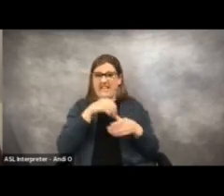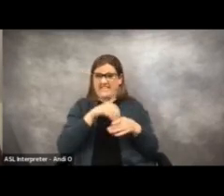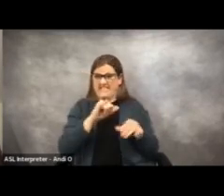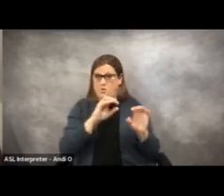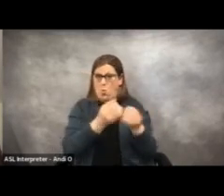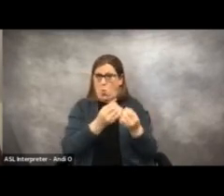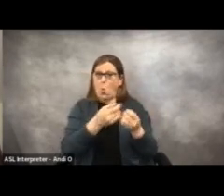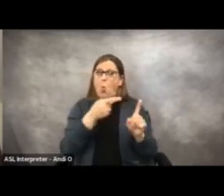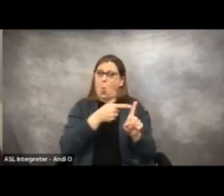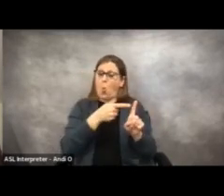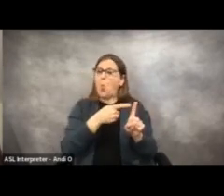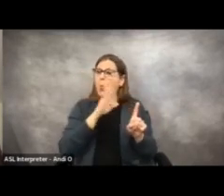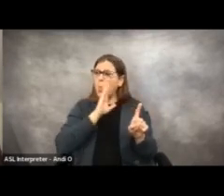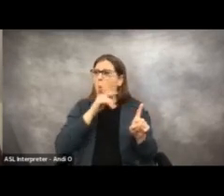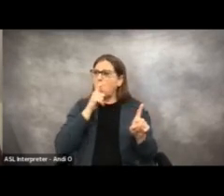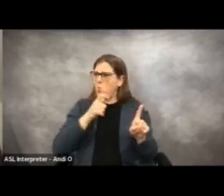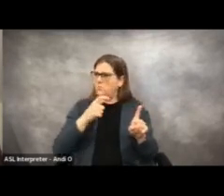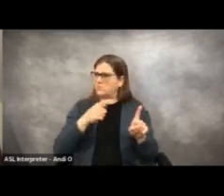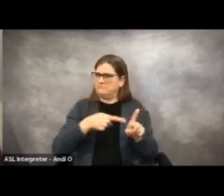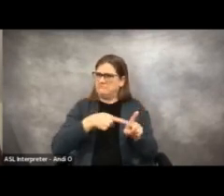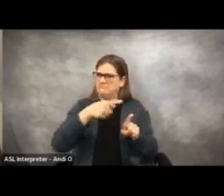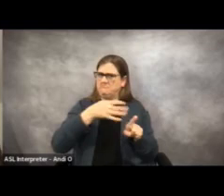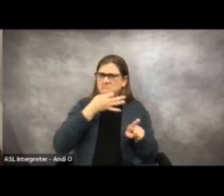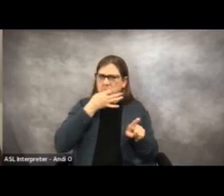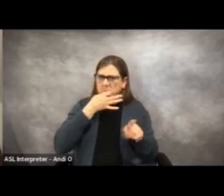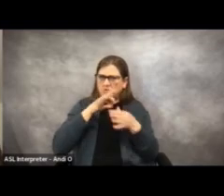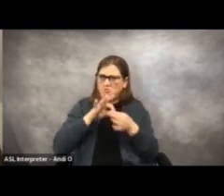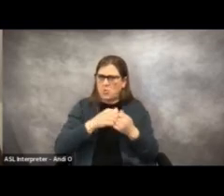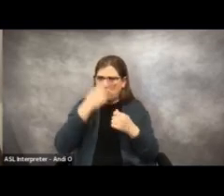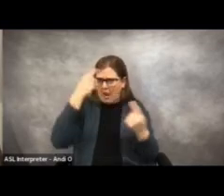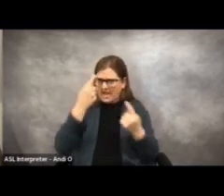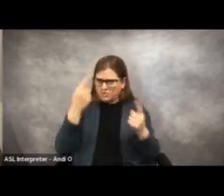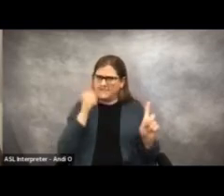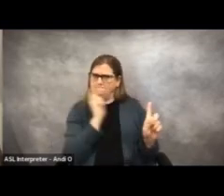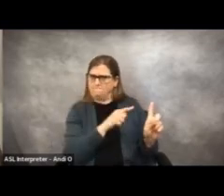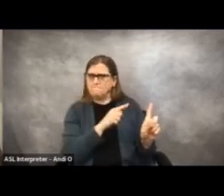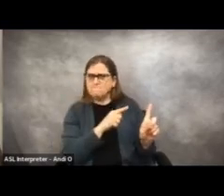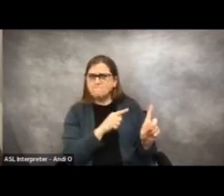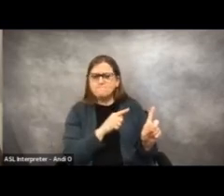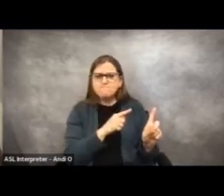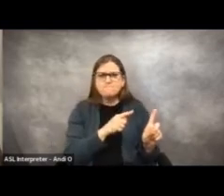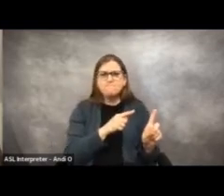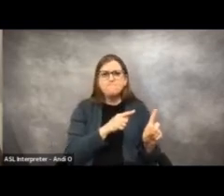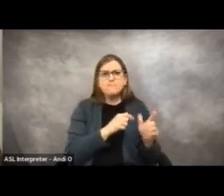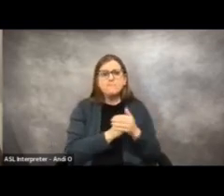organizations as specialists in brain injury. And more